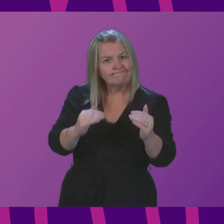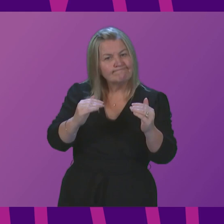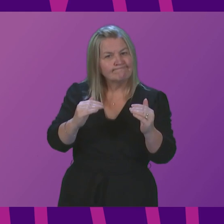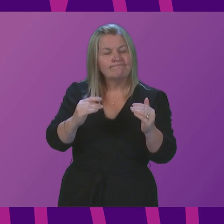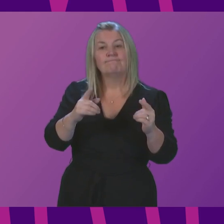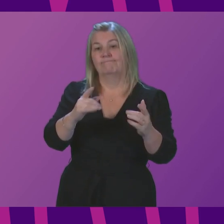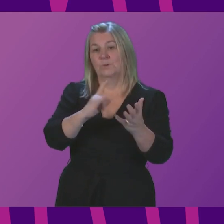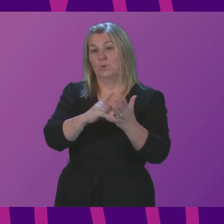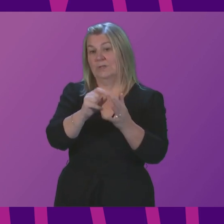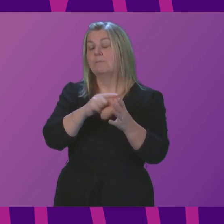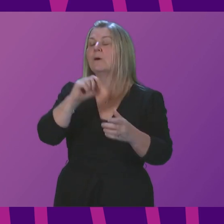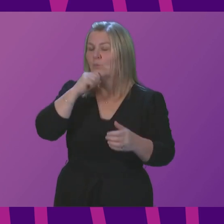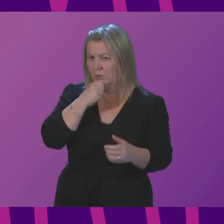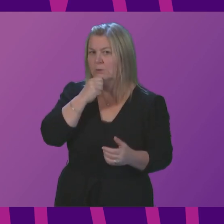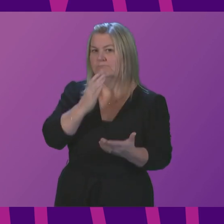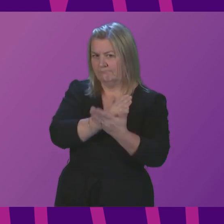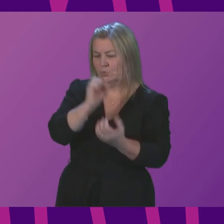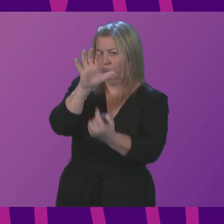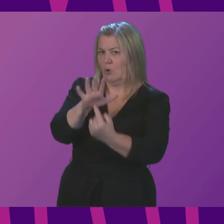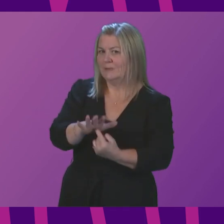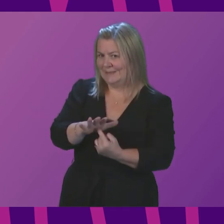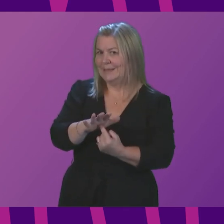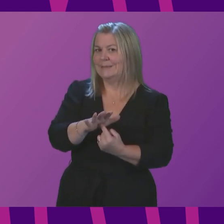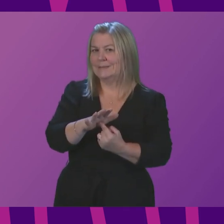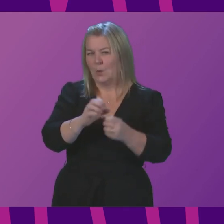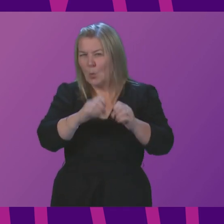will continue to prioritise the regulation of waste exports from Scotland to ensure that